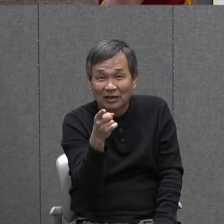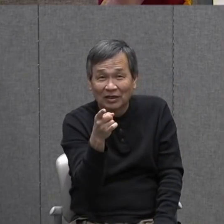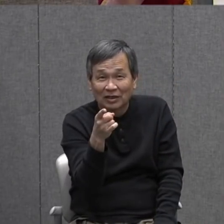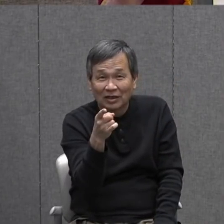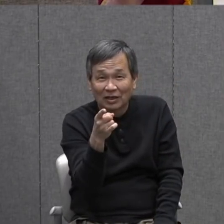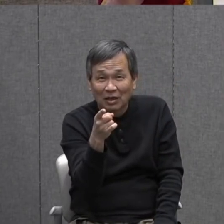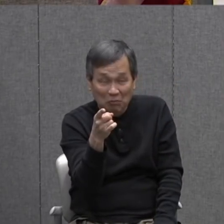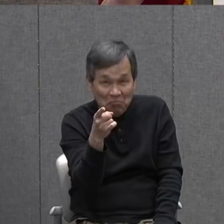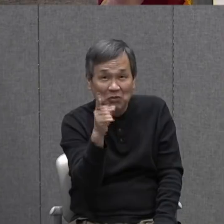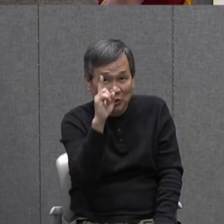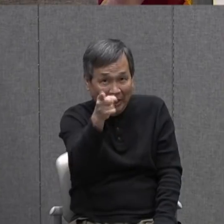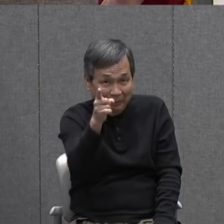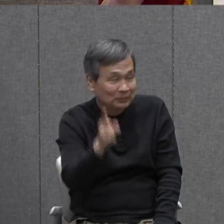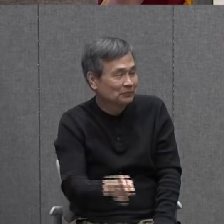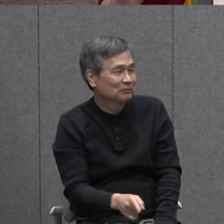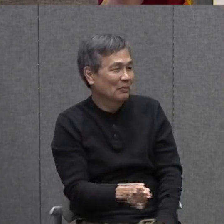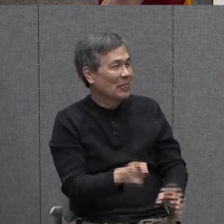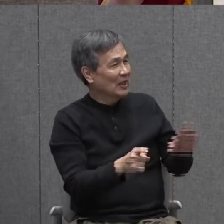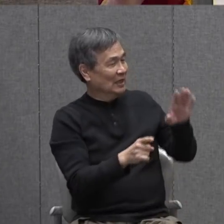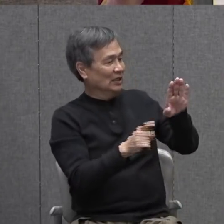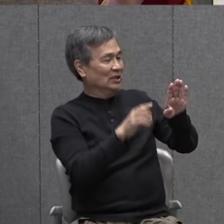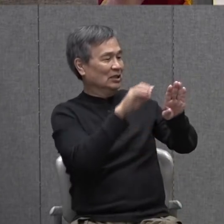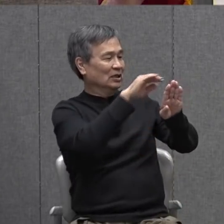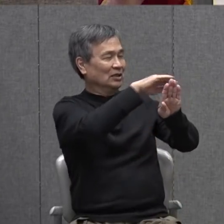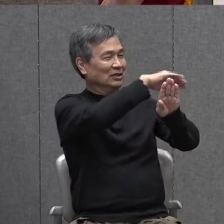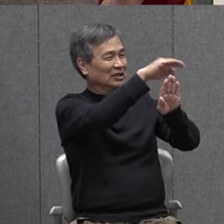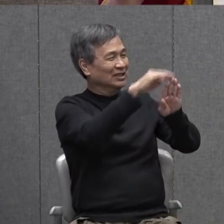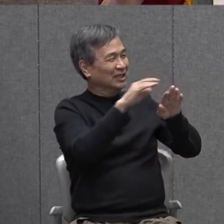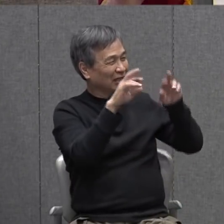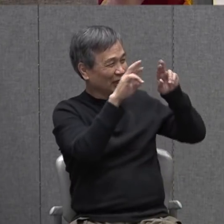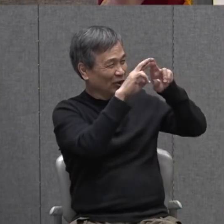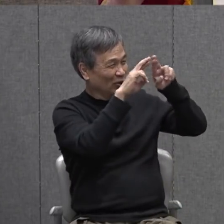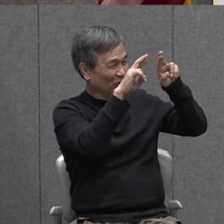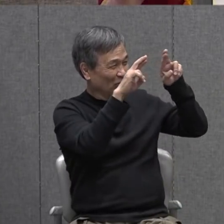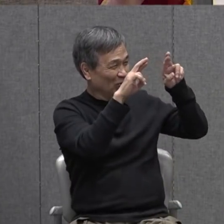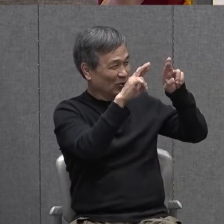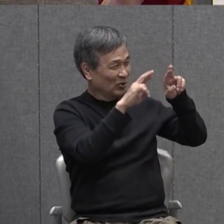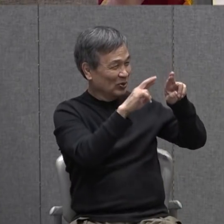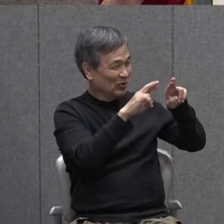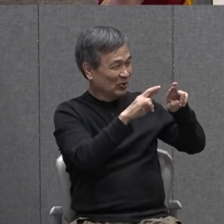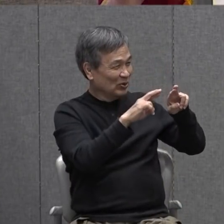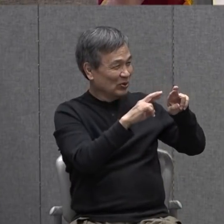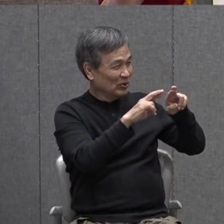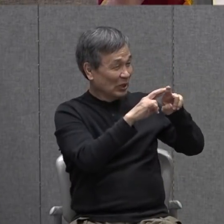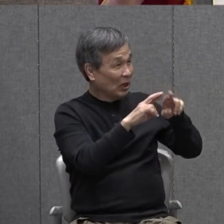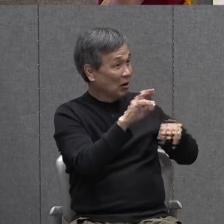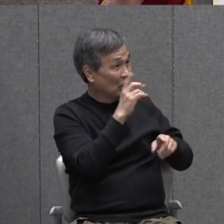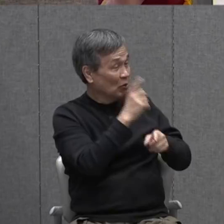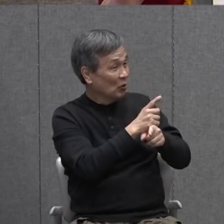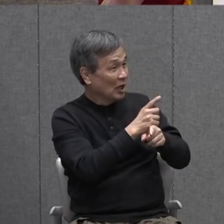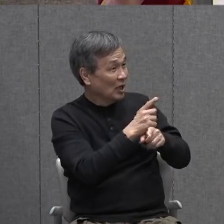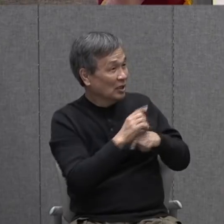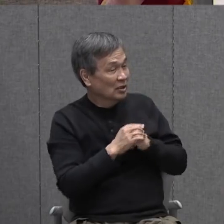I think you're right. Kind of reminds me of a rectangle, see that? So I'm gonna start by making it a simple shape.